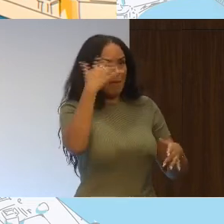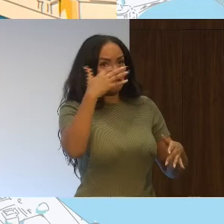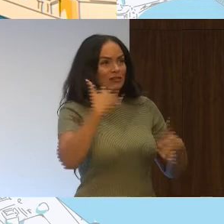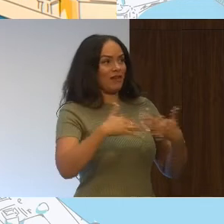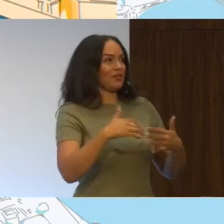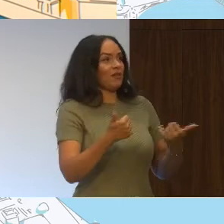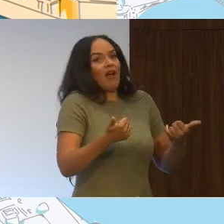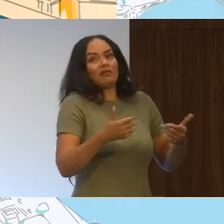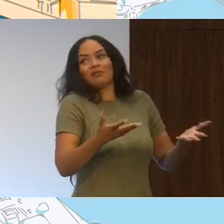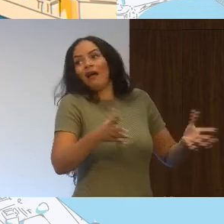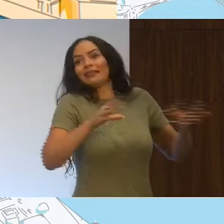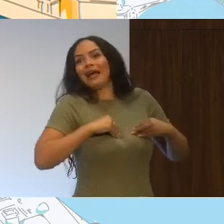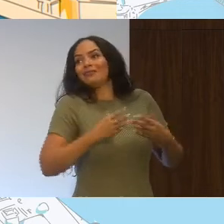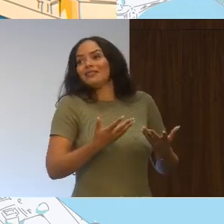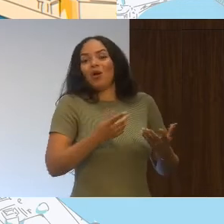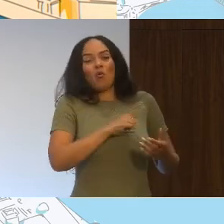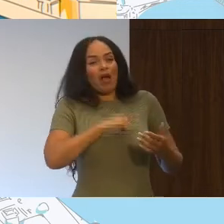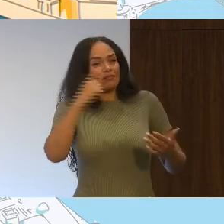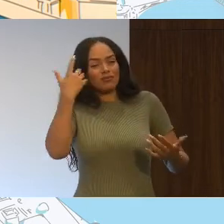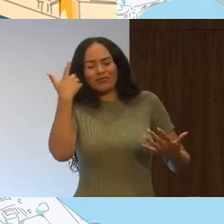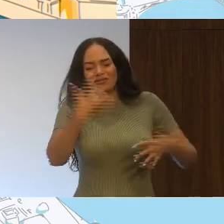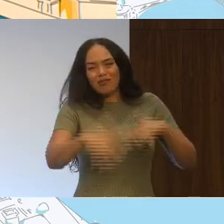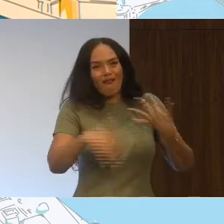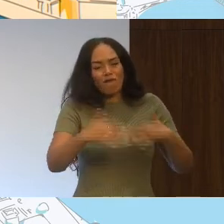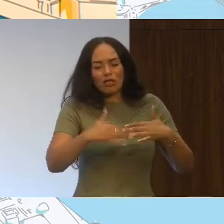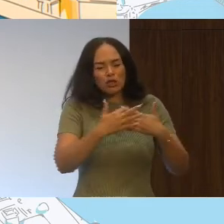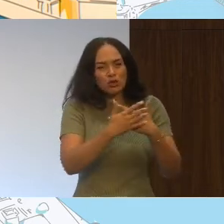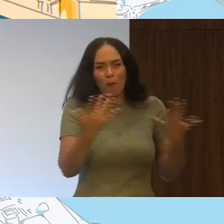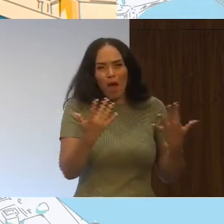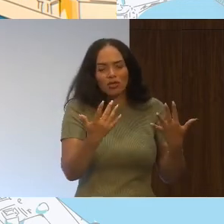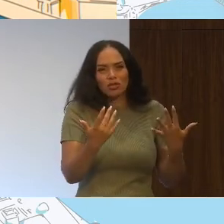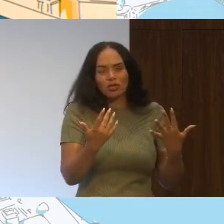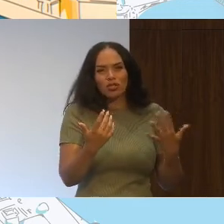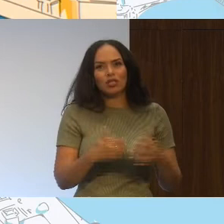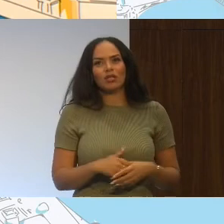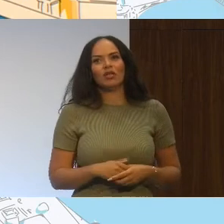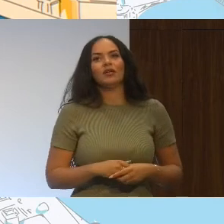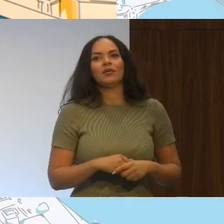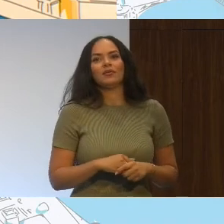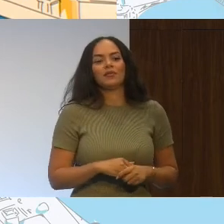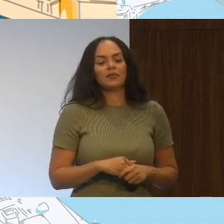And okay, so give them a page of instructions on what not to do to avoid dying, because that was not really a good option.